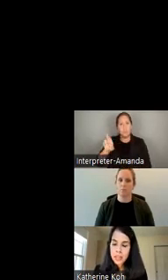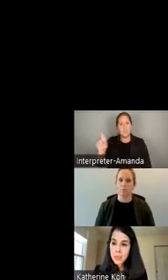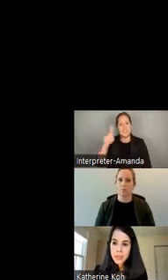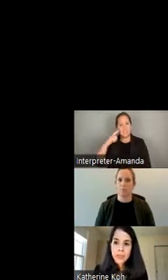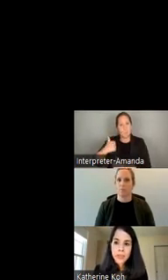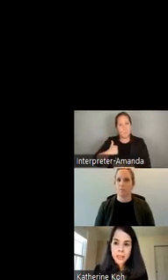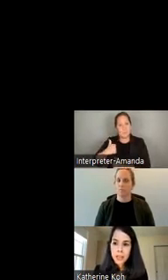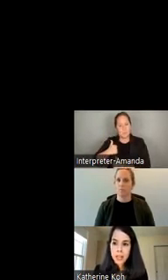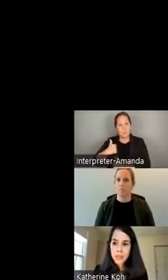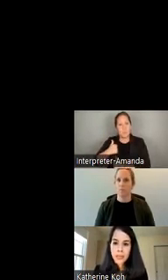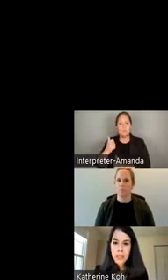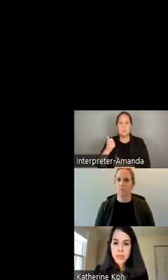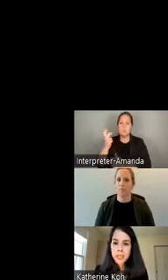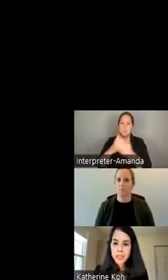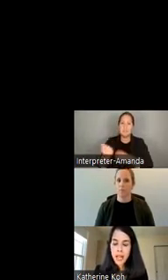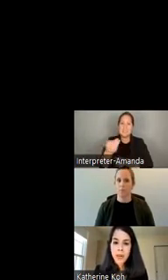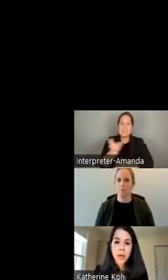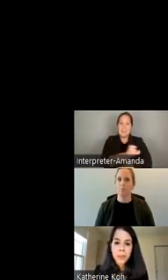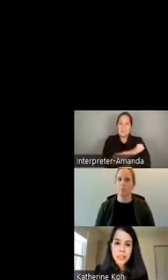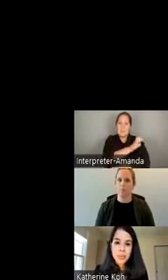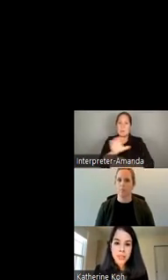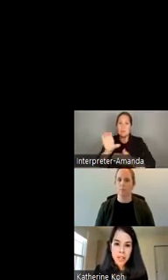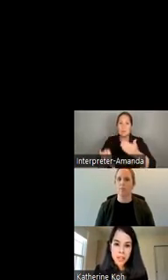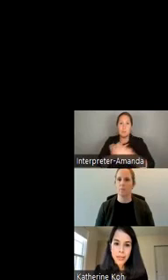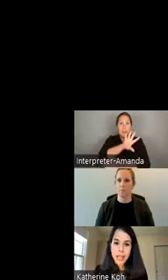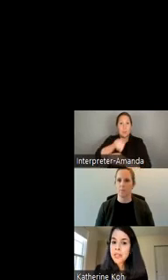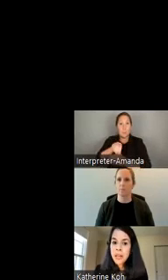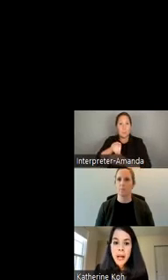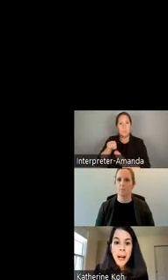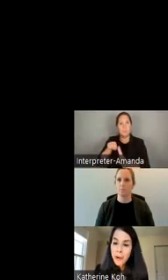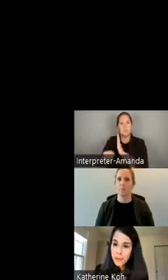a number of clinical outcomes including suicide but homelessness was a variable that was a part